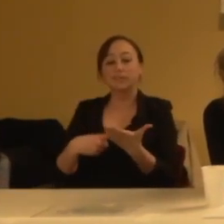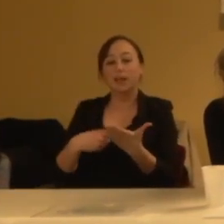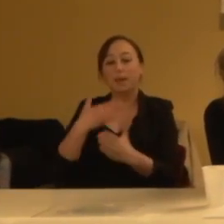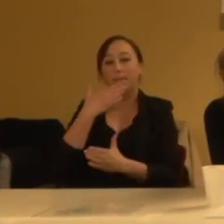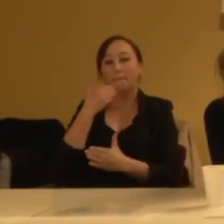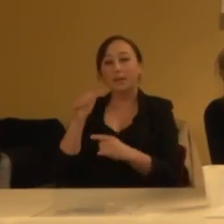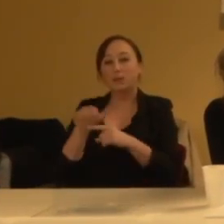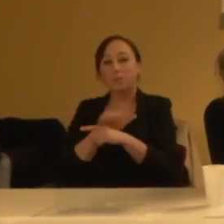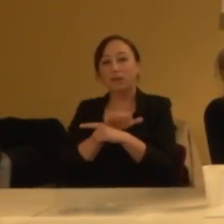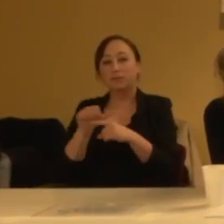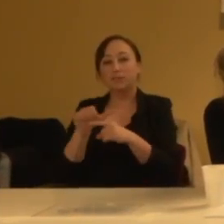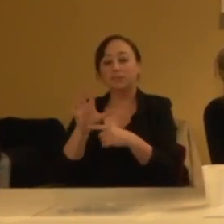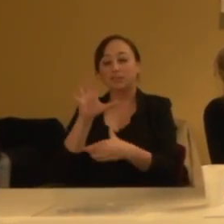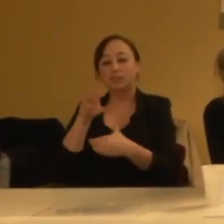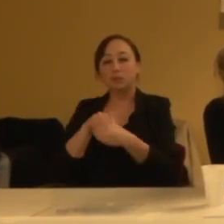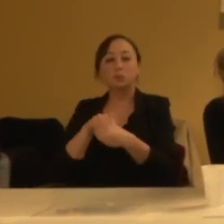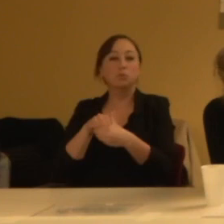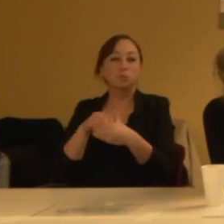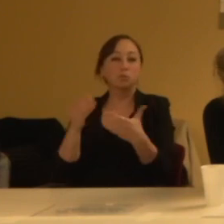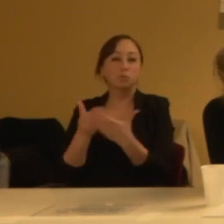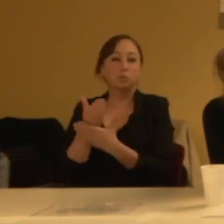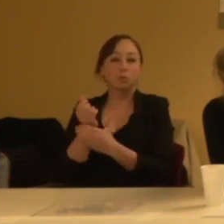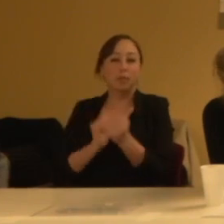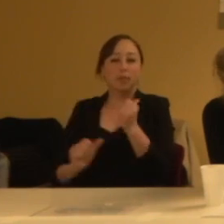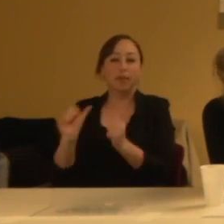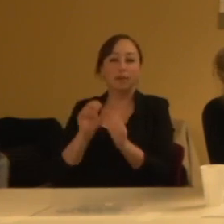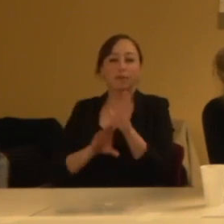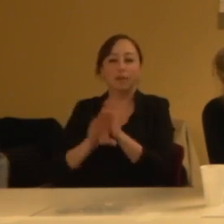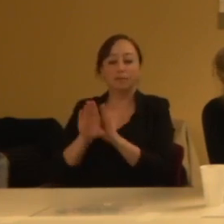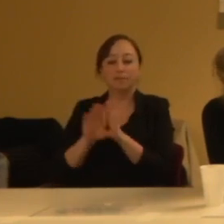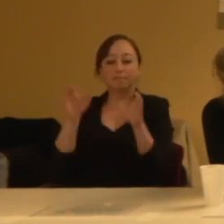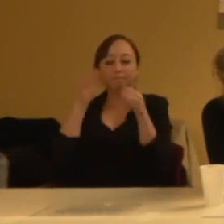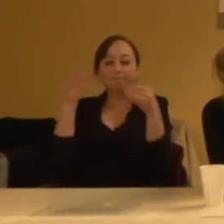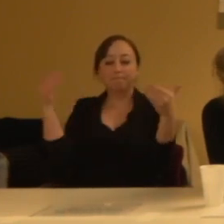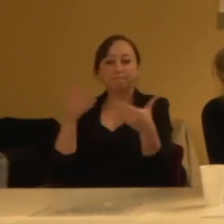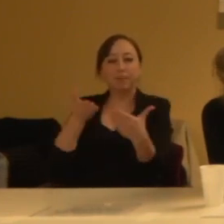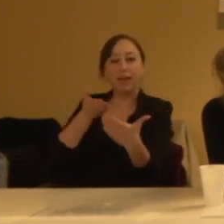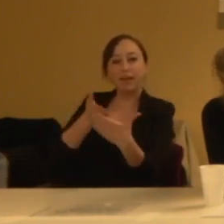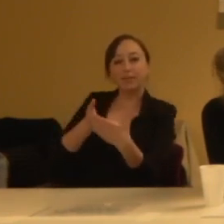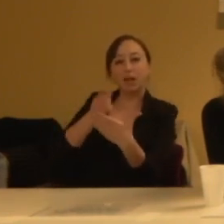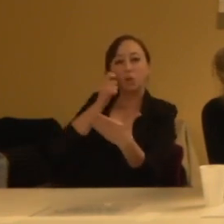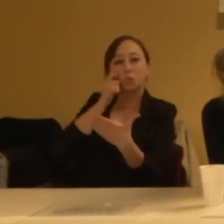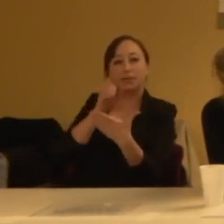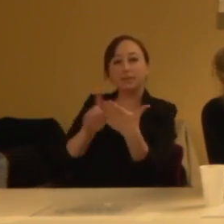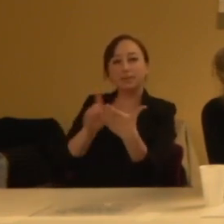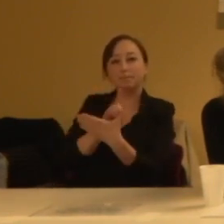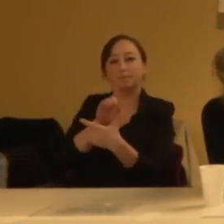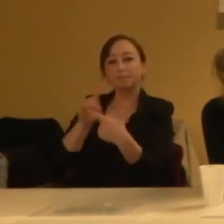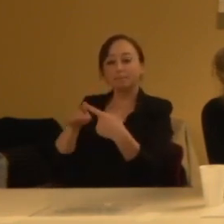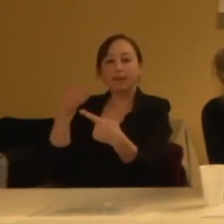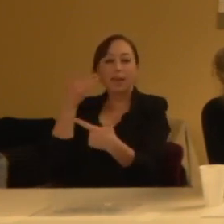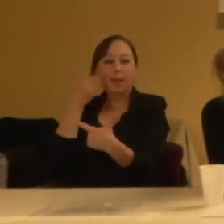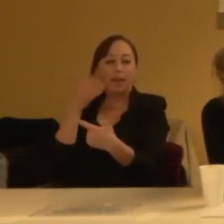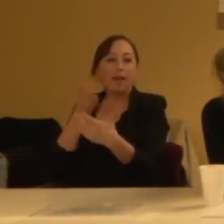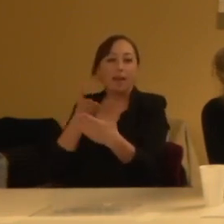play development, with a particular focus on anti-racist and anti-oppression practices.